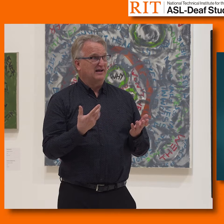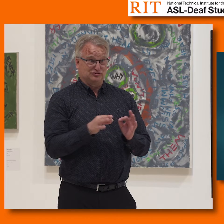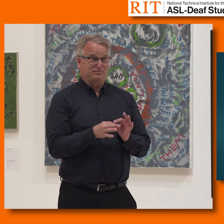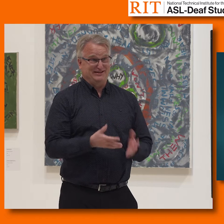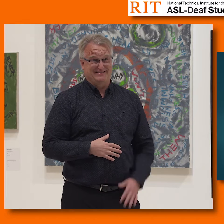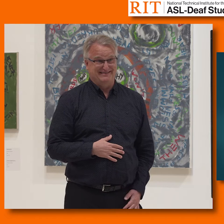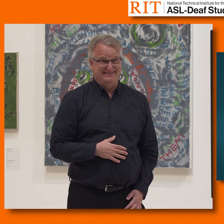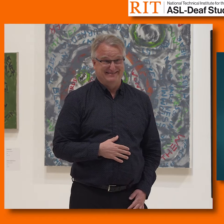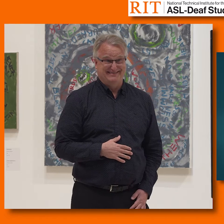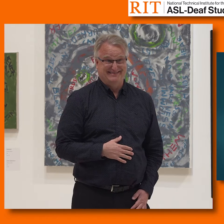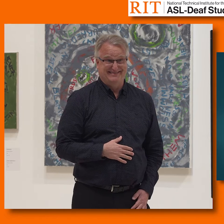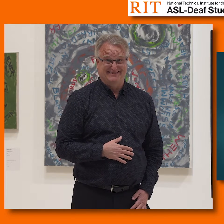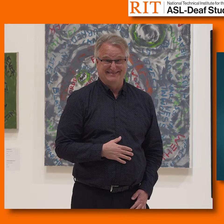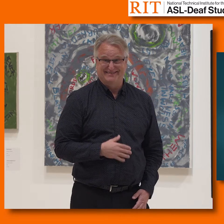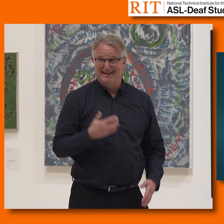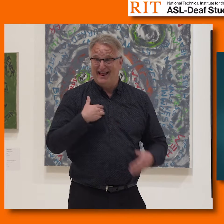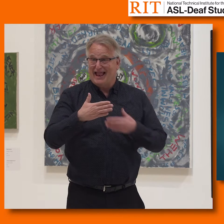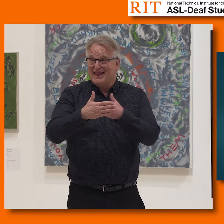has taught me about interpreting.